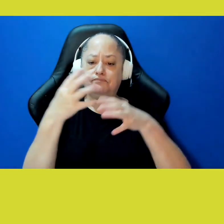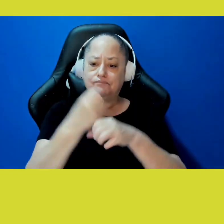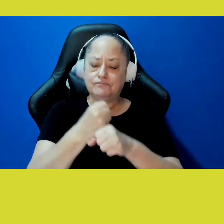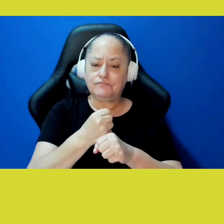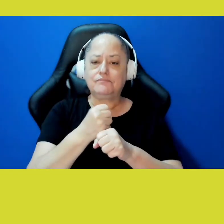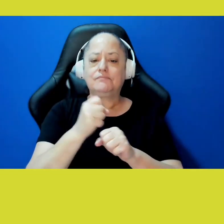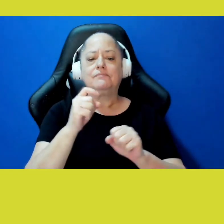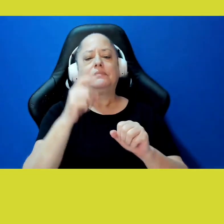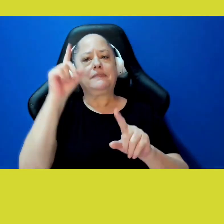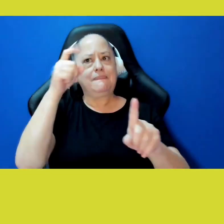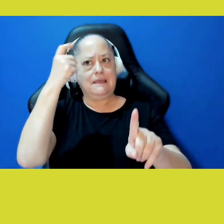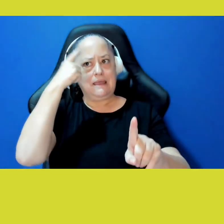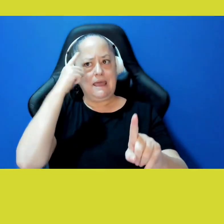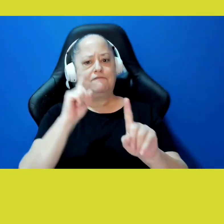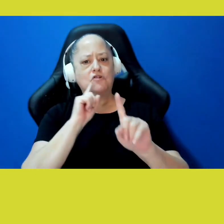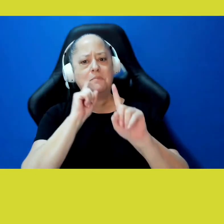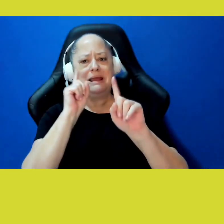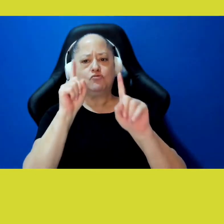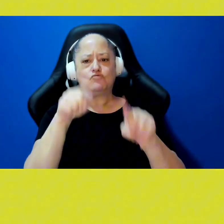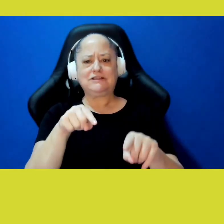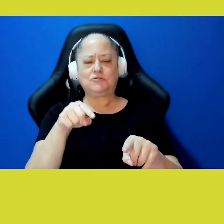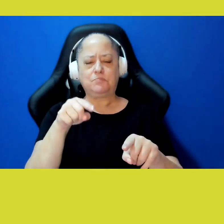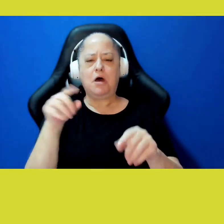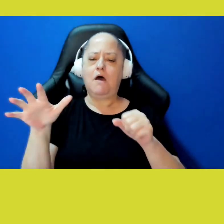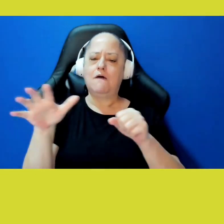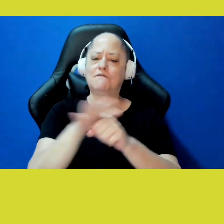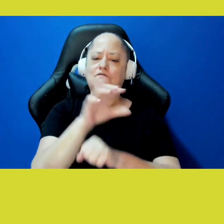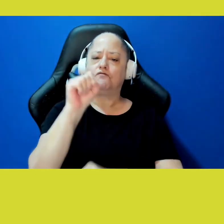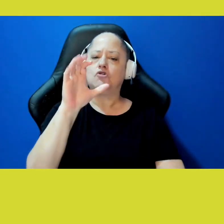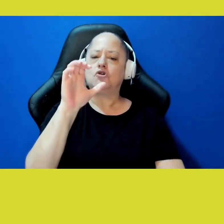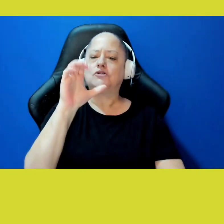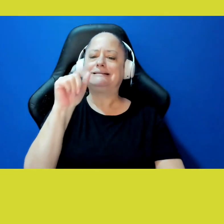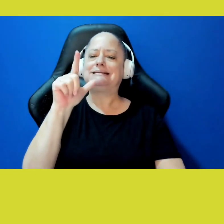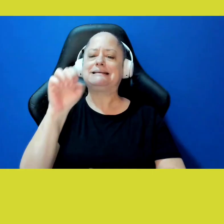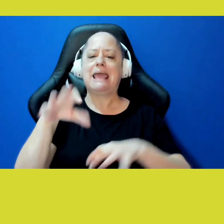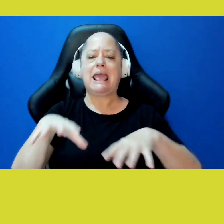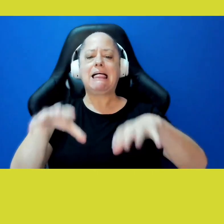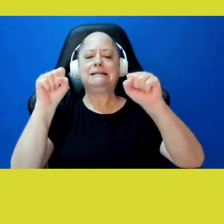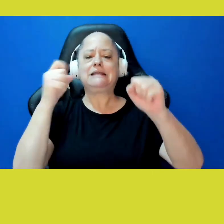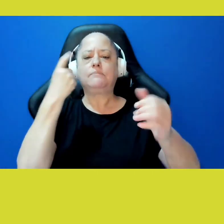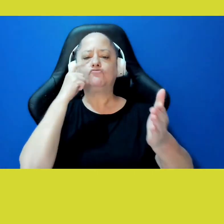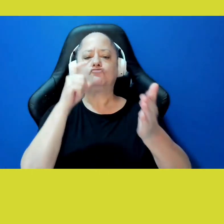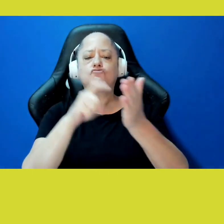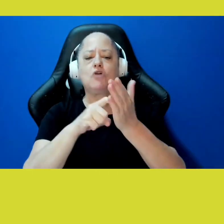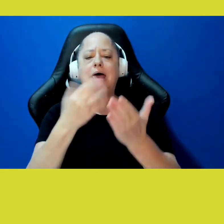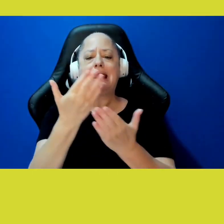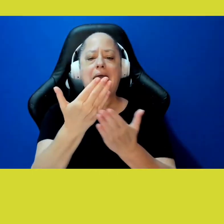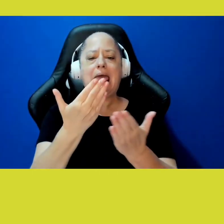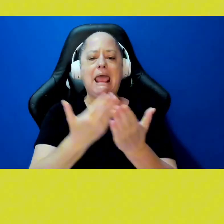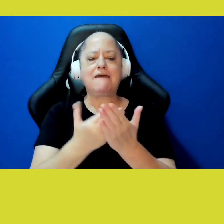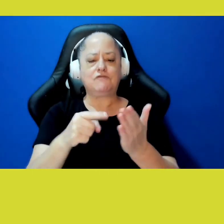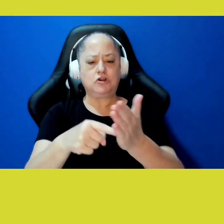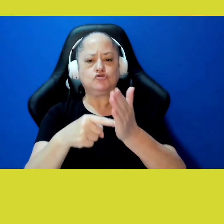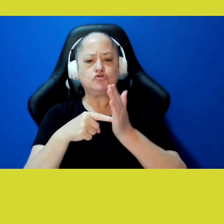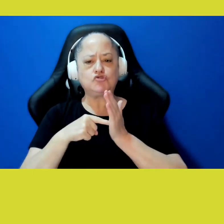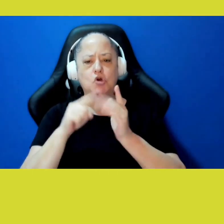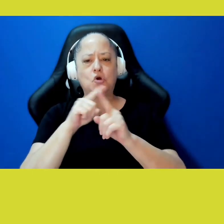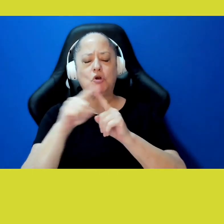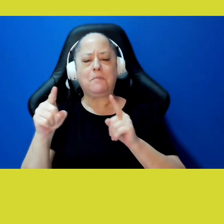I think it was a full-scale adoption in recognizing what the evidence showed us believing people i mean